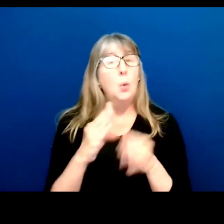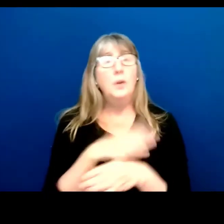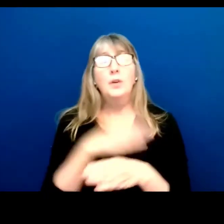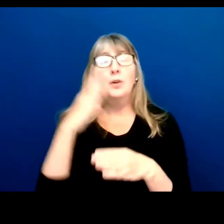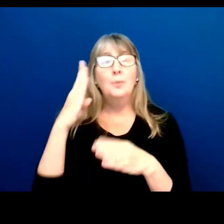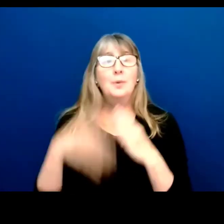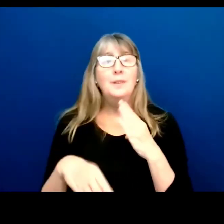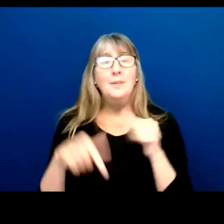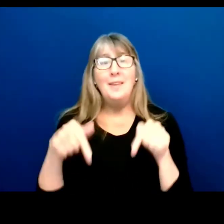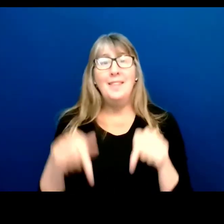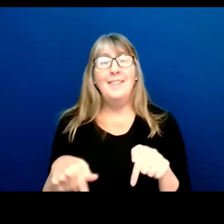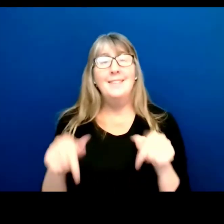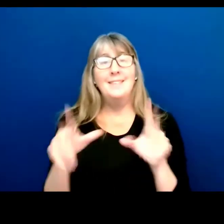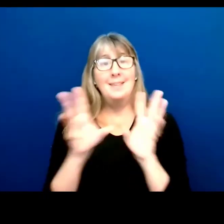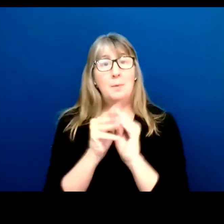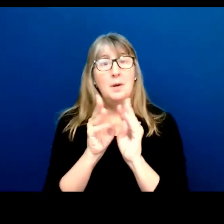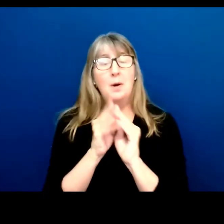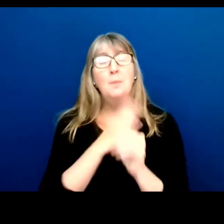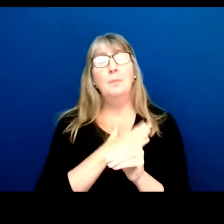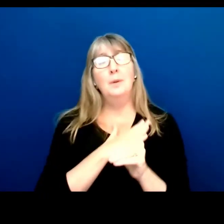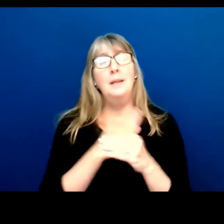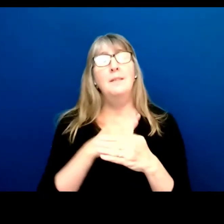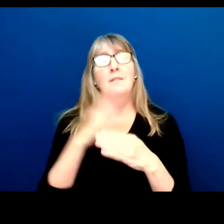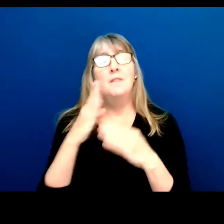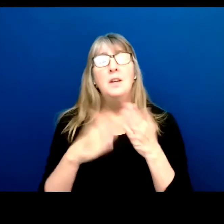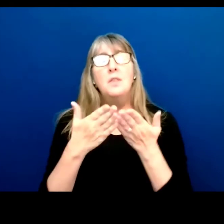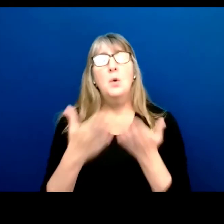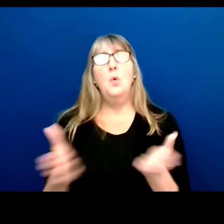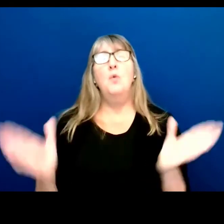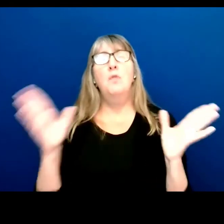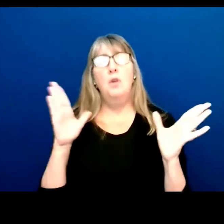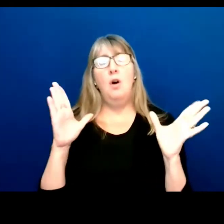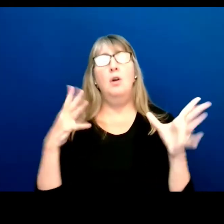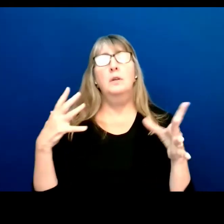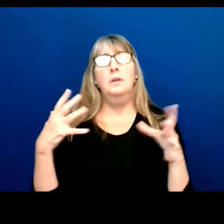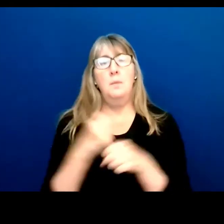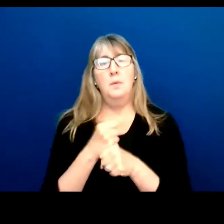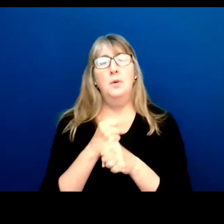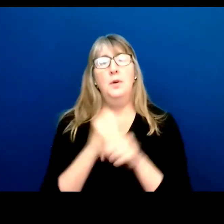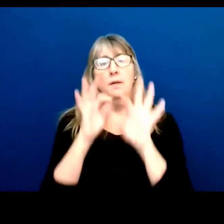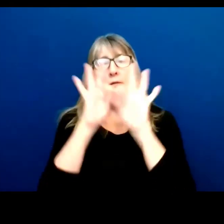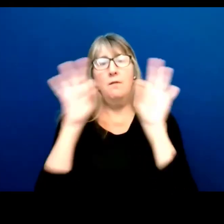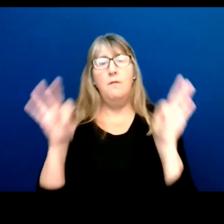please also complete that overall summary form in the navigation bar at the top of the page.